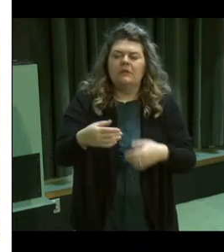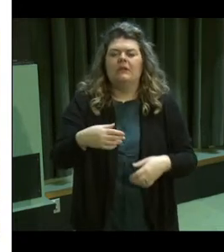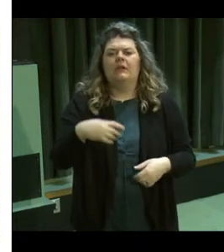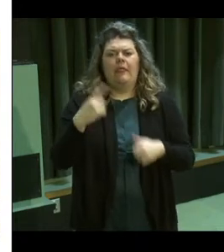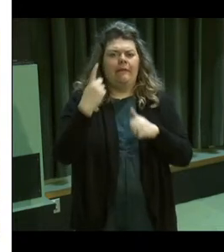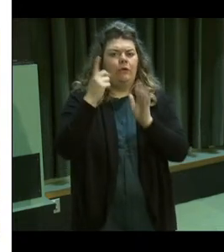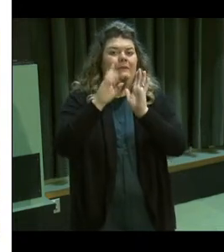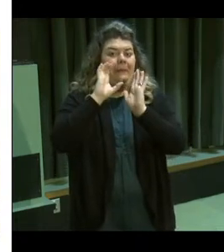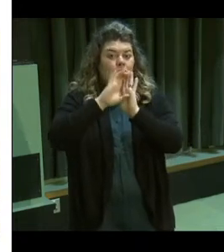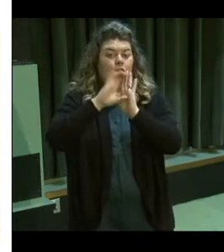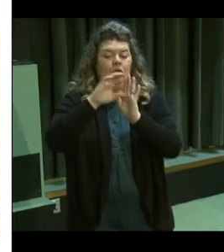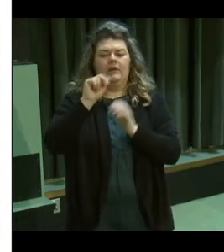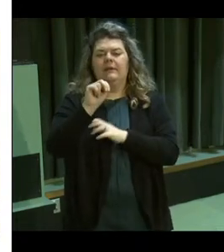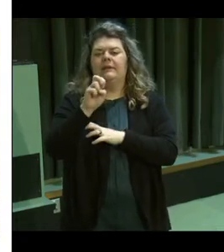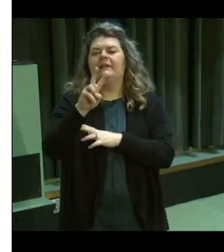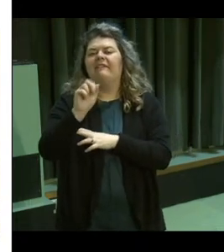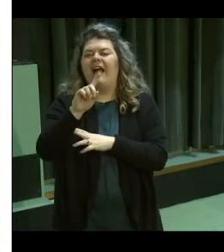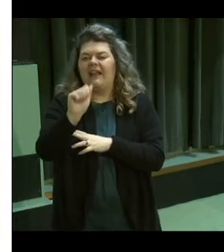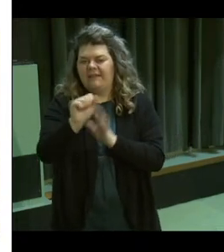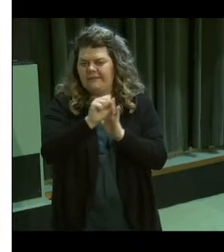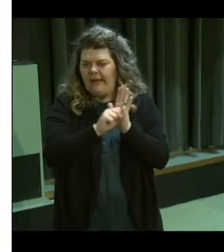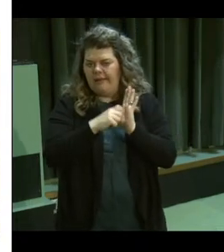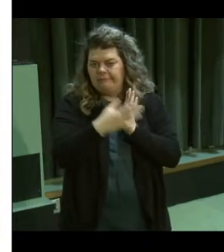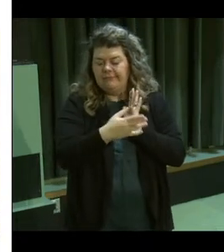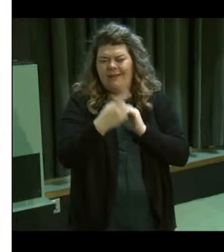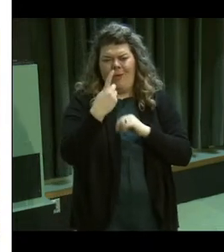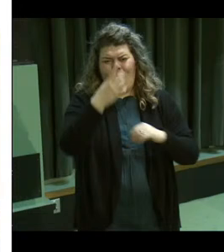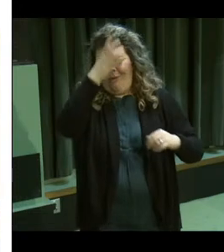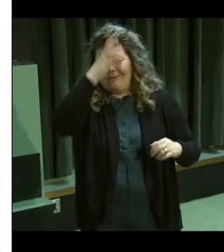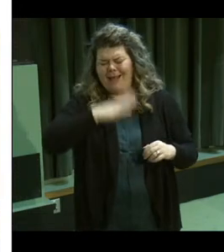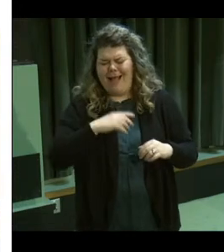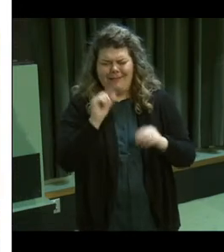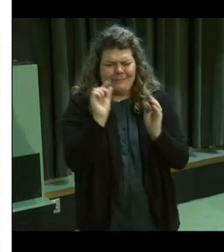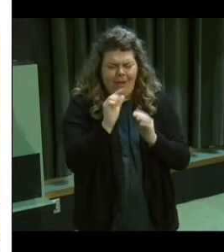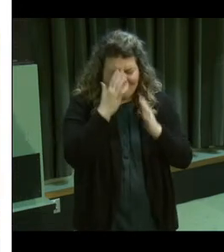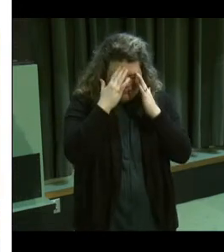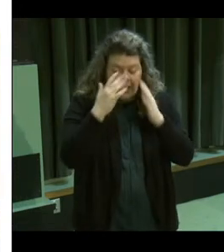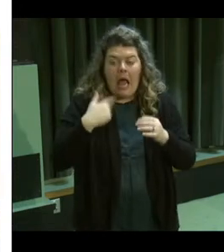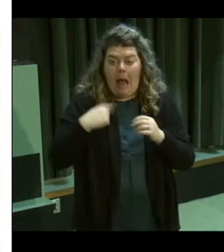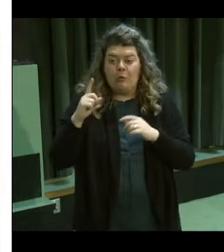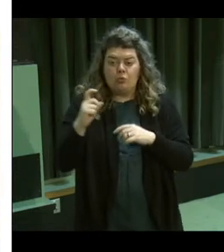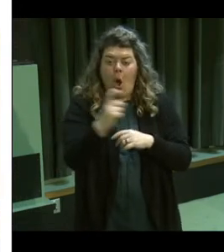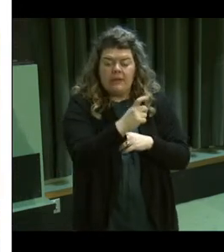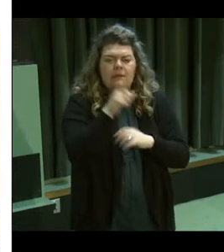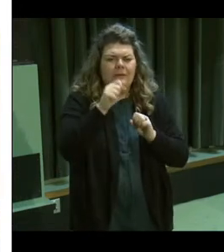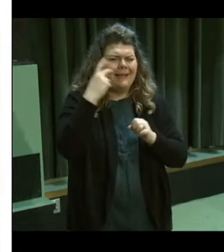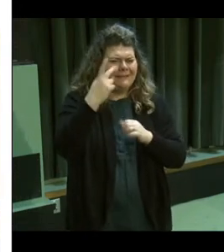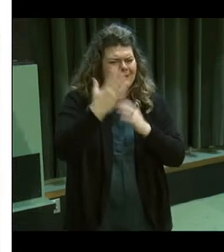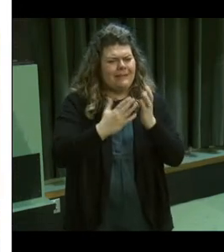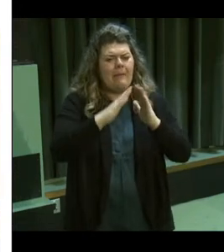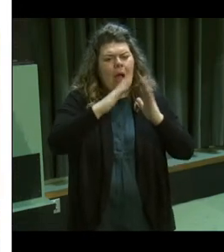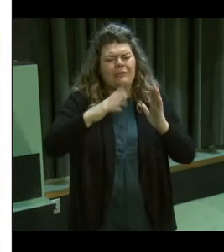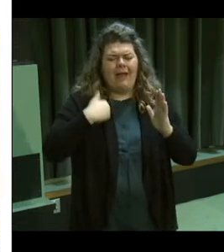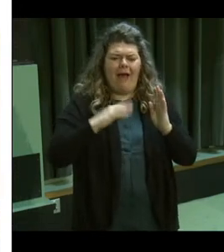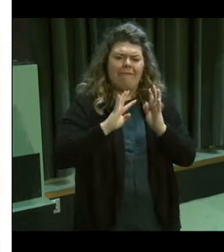So the first picture we were in Nevada and this little guy,